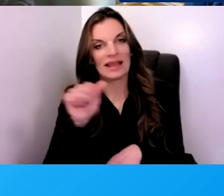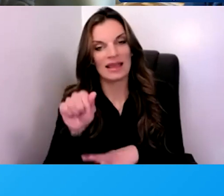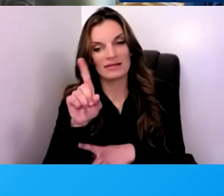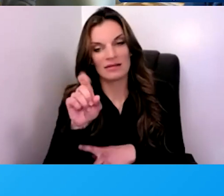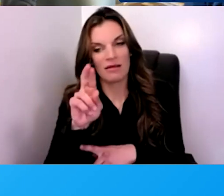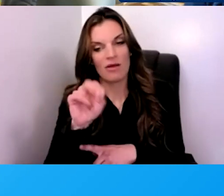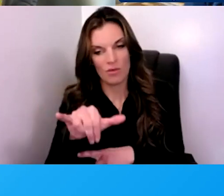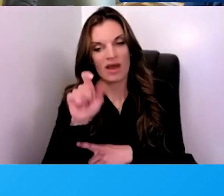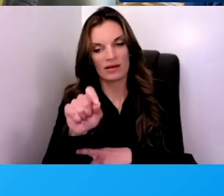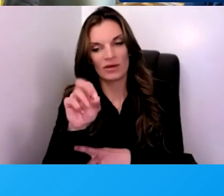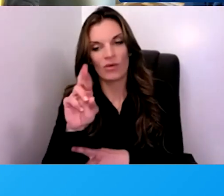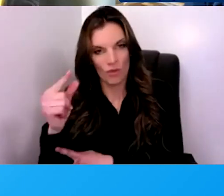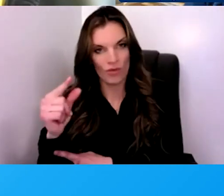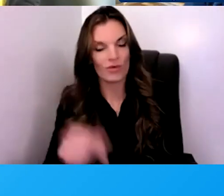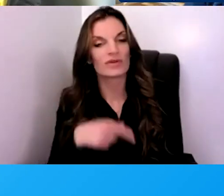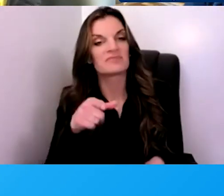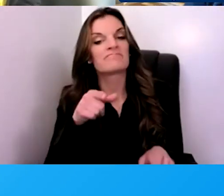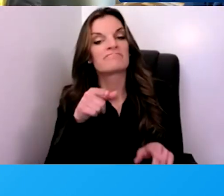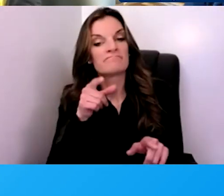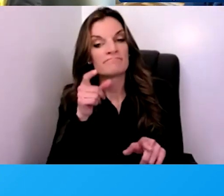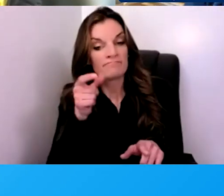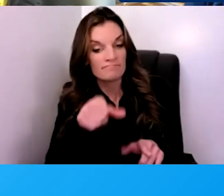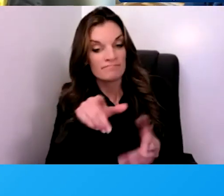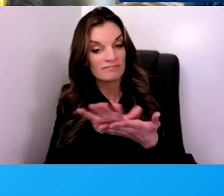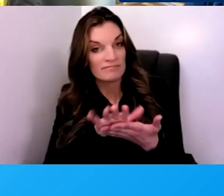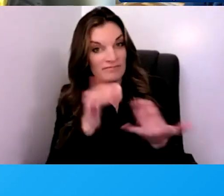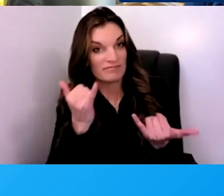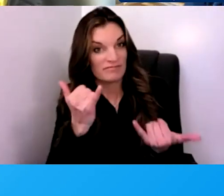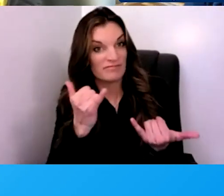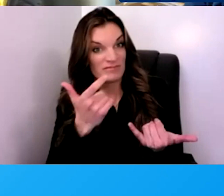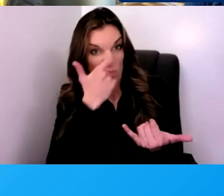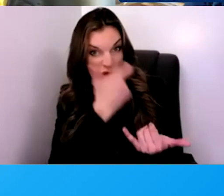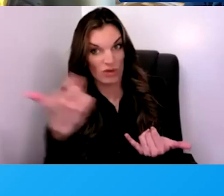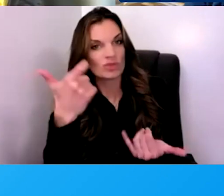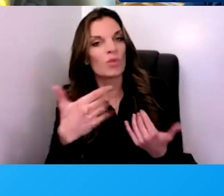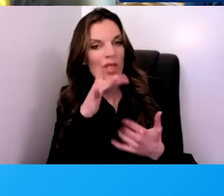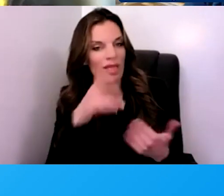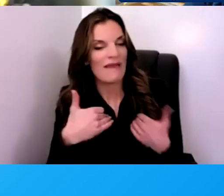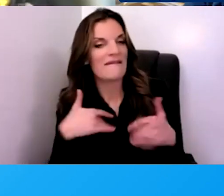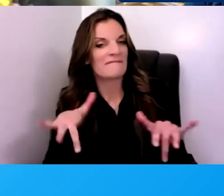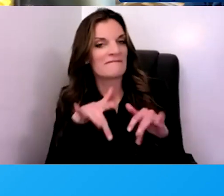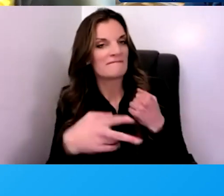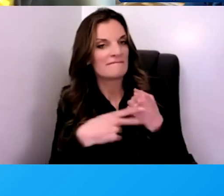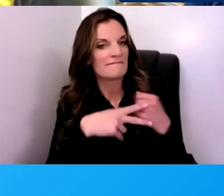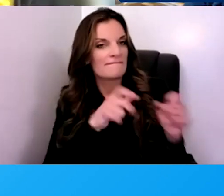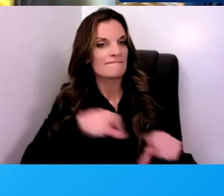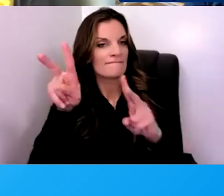be made available on our YouTube channel within two to four weeks. Everyone have a great rest of your day.